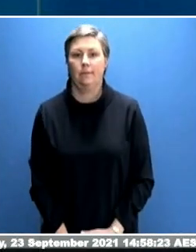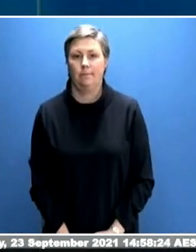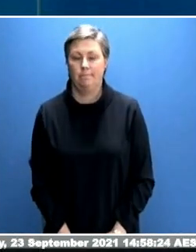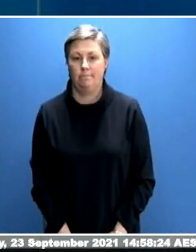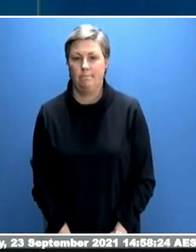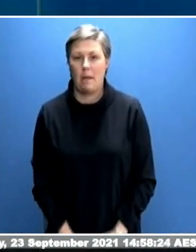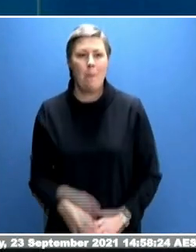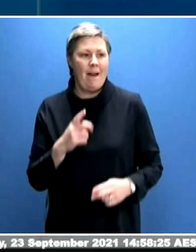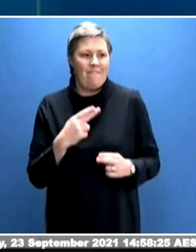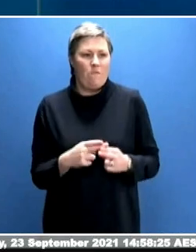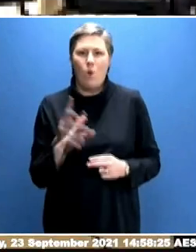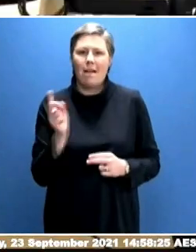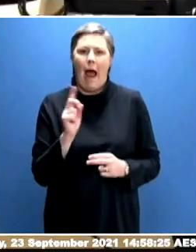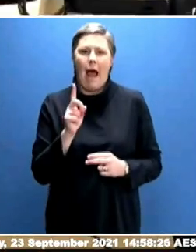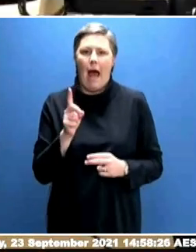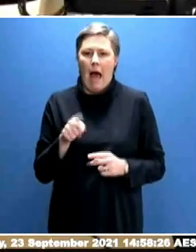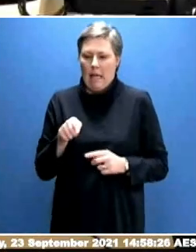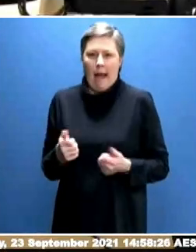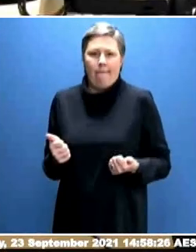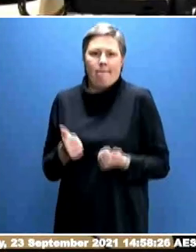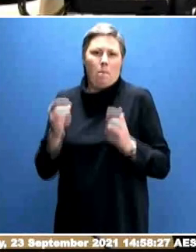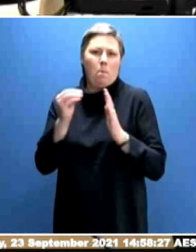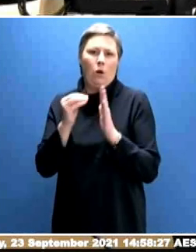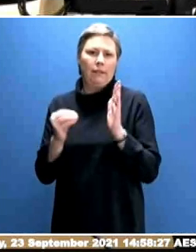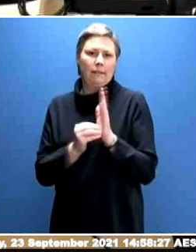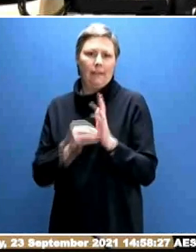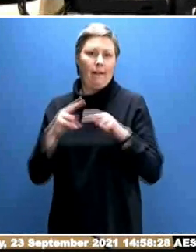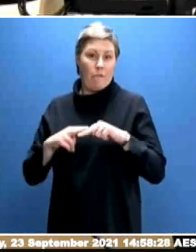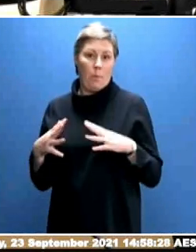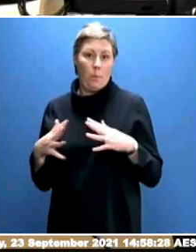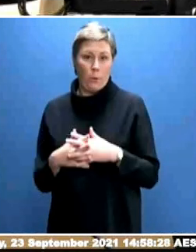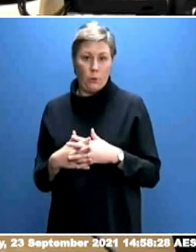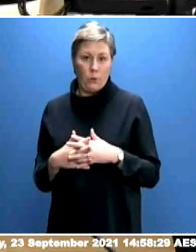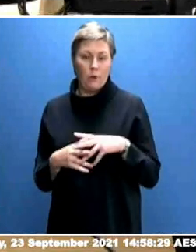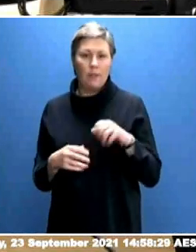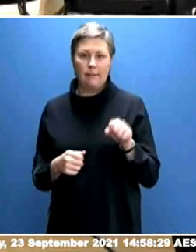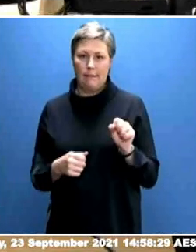but in the meantime the policy framework remains in place? Yes.